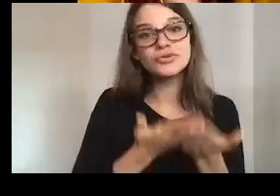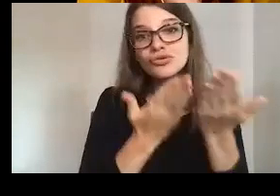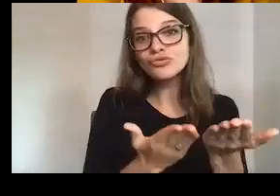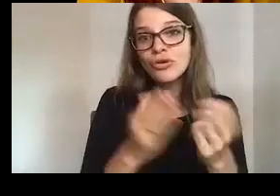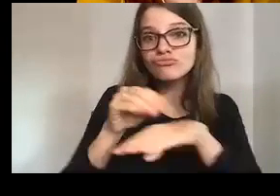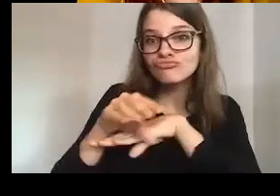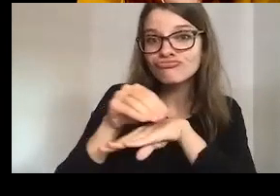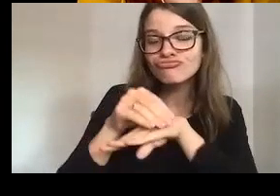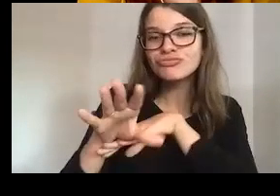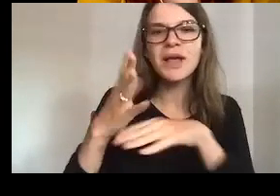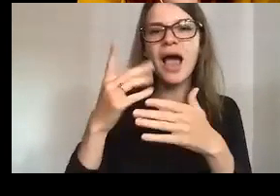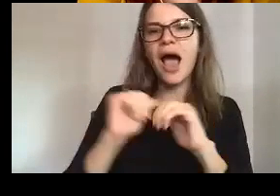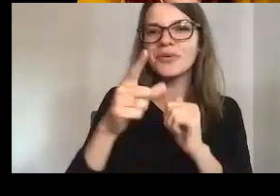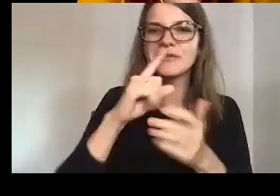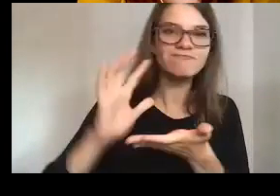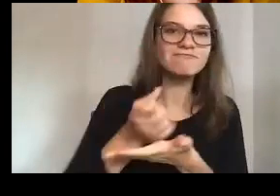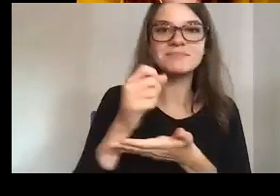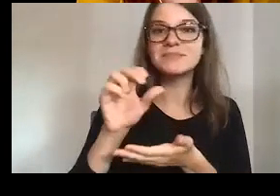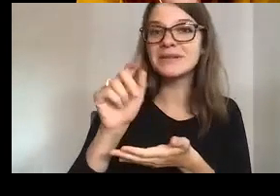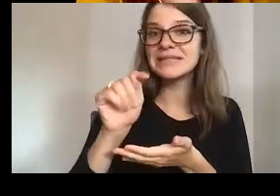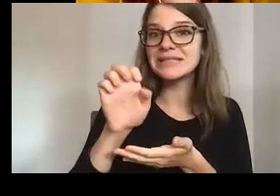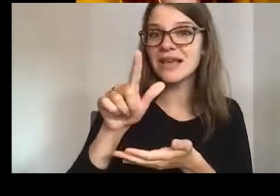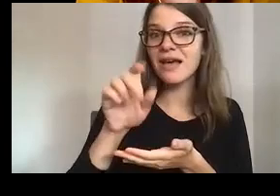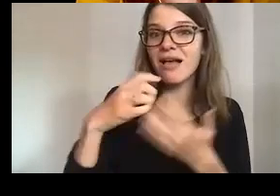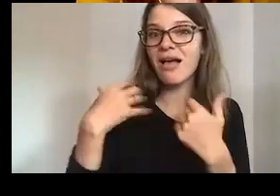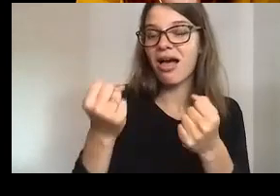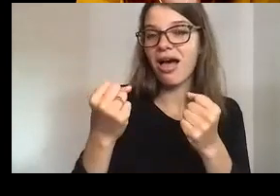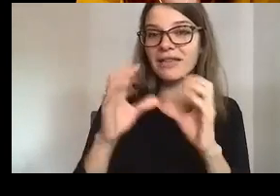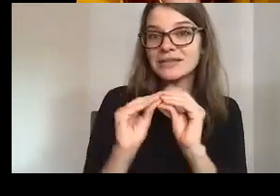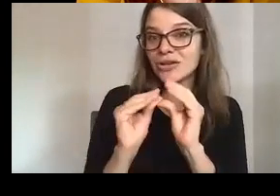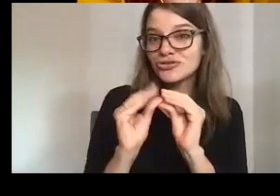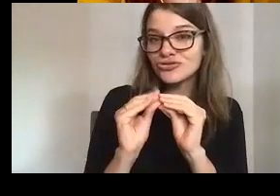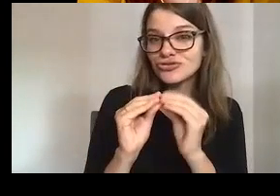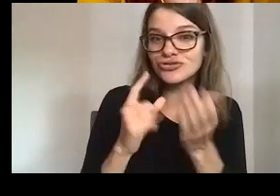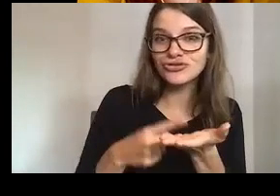to maximize telehealth sessions and also to really share some ideas that could be